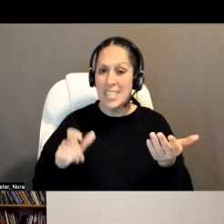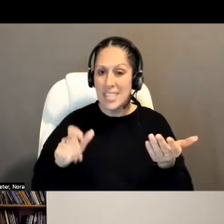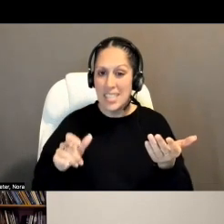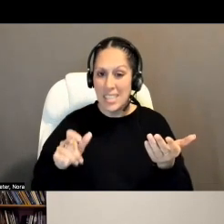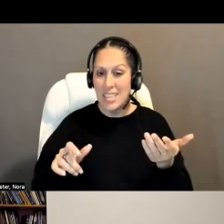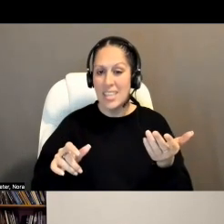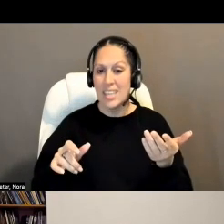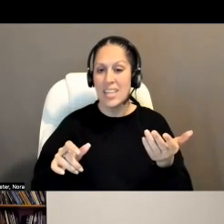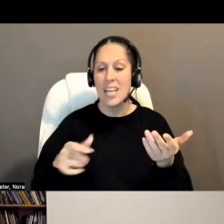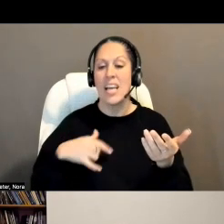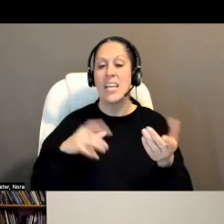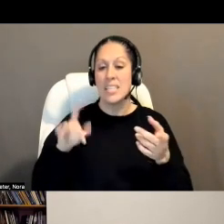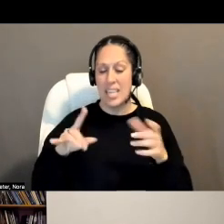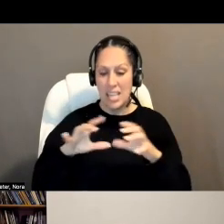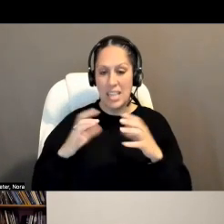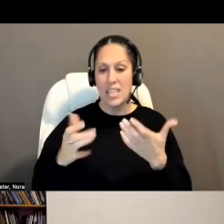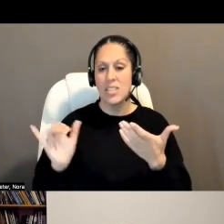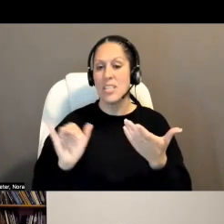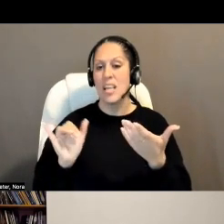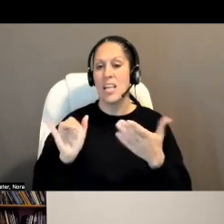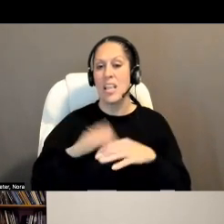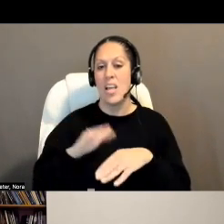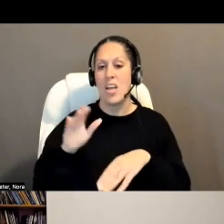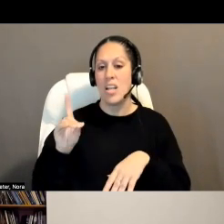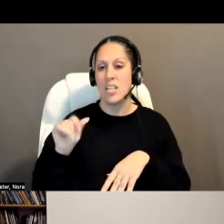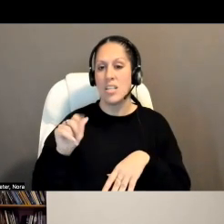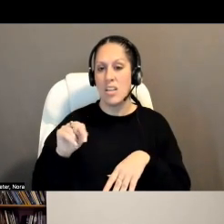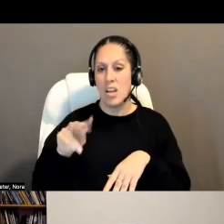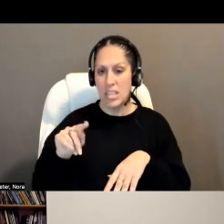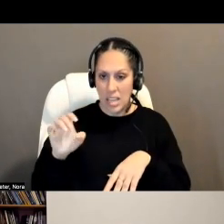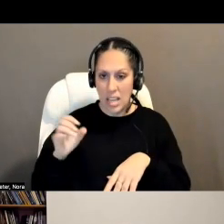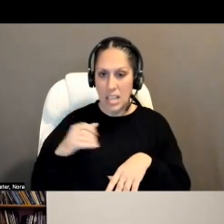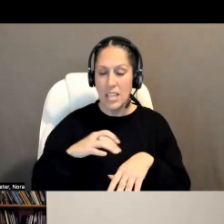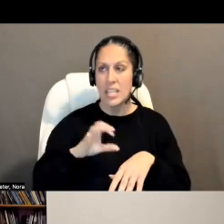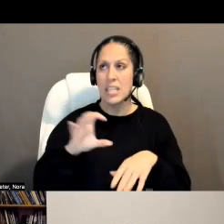um, I did a class that was like that on Dante. I did a class that was like that on Ovid.